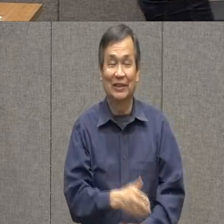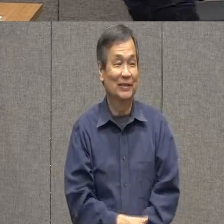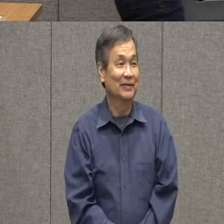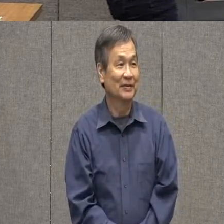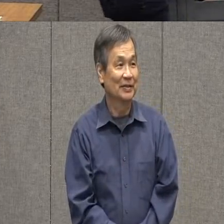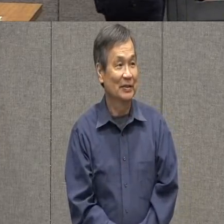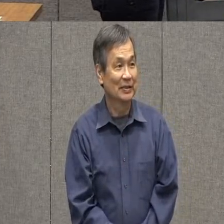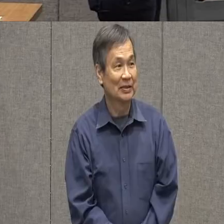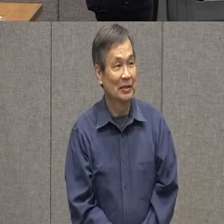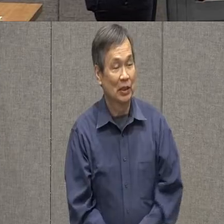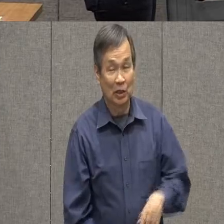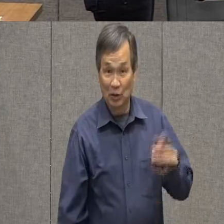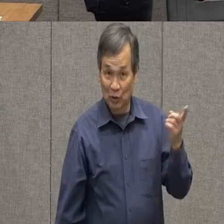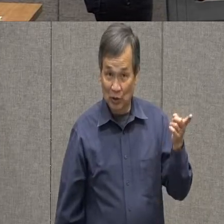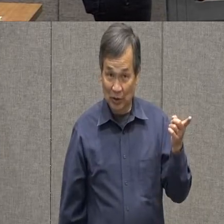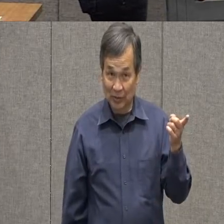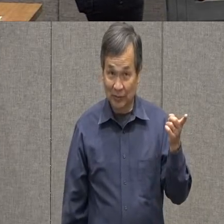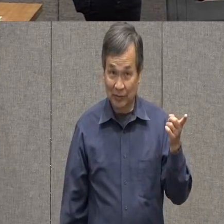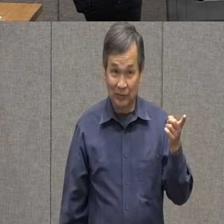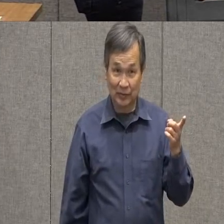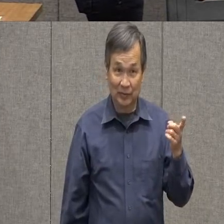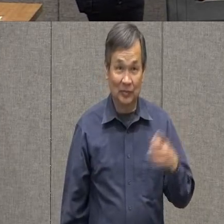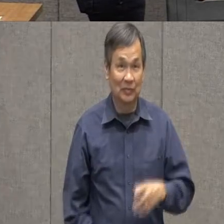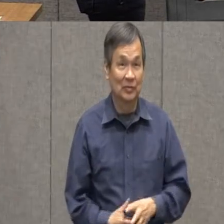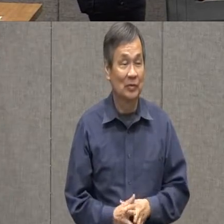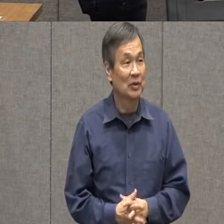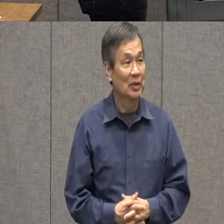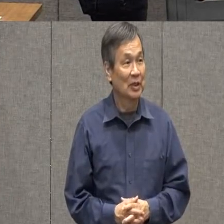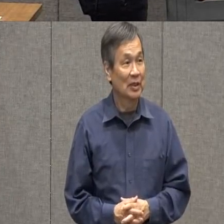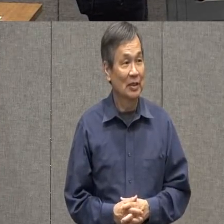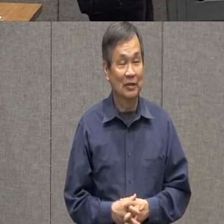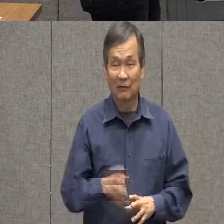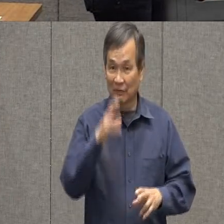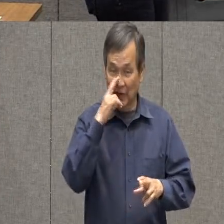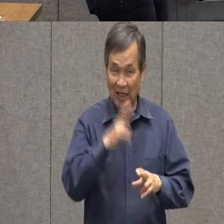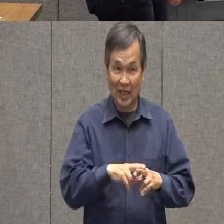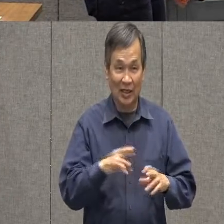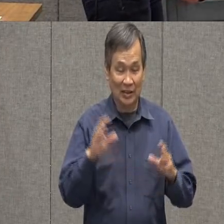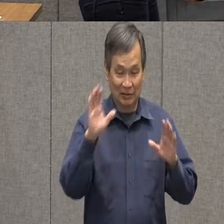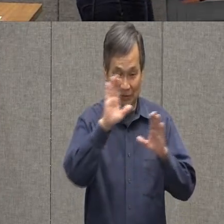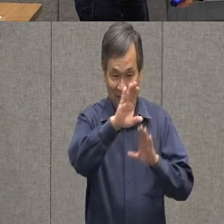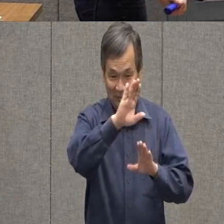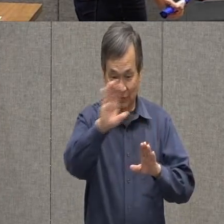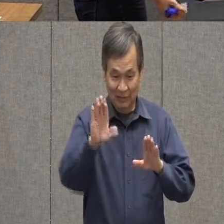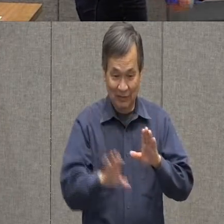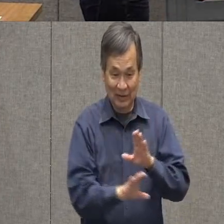And look how cool they look when you add them to the same paper. [Ley] Oh, wow! All of a sudden, there's a party.